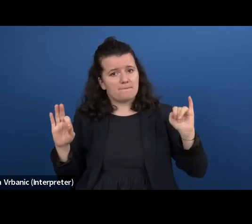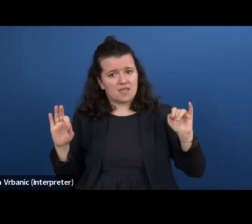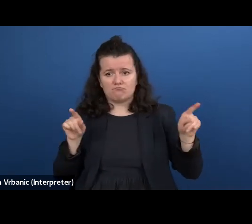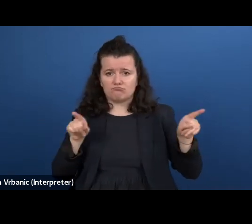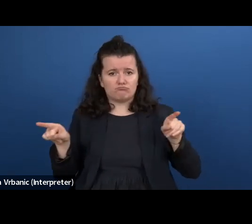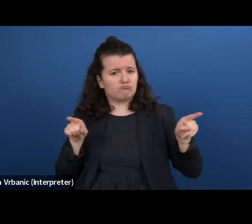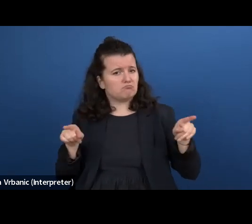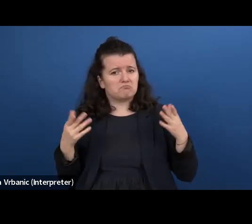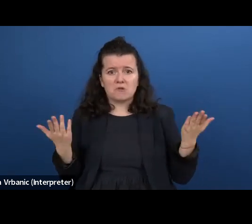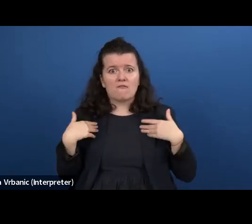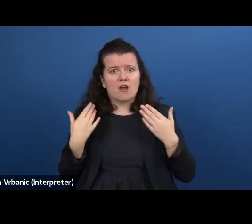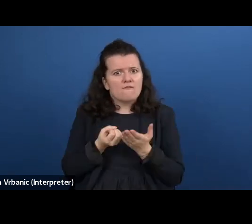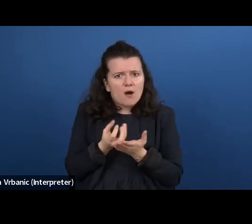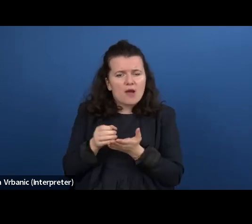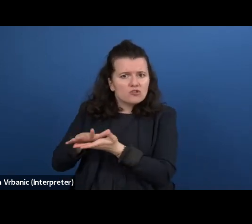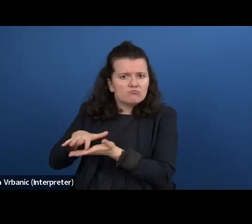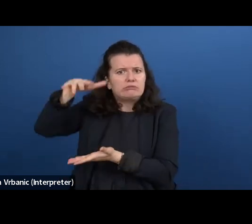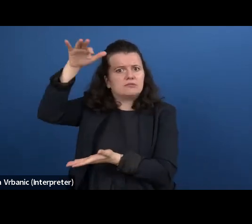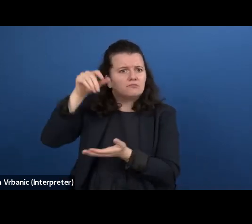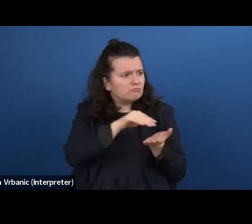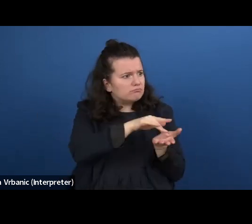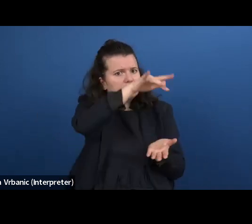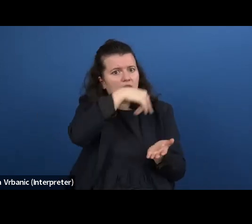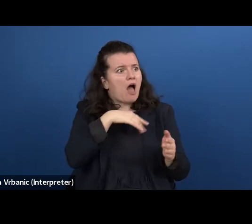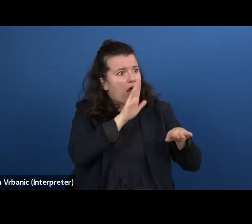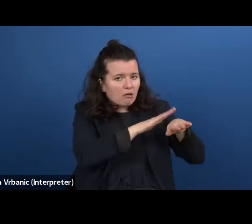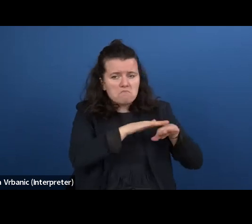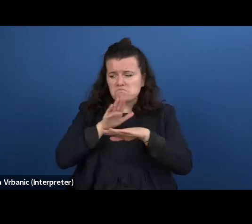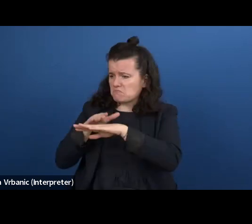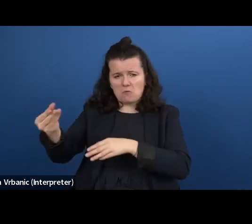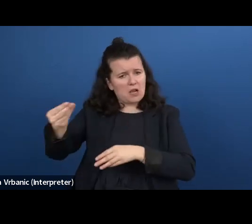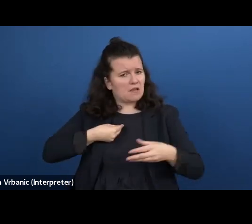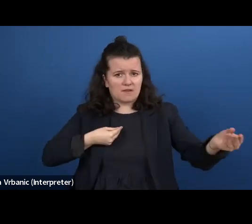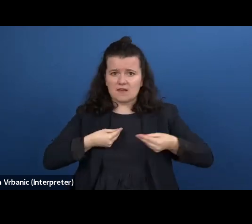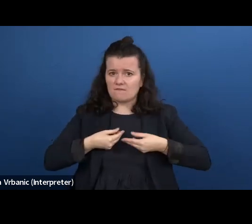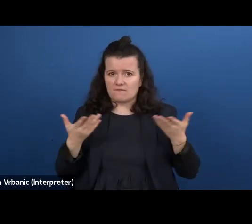To all the presenters, speakers who have taken part today